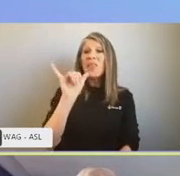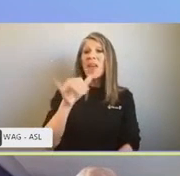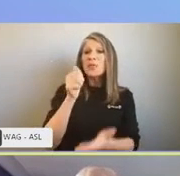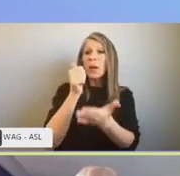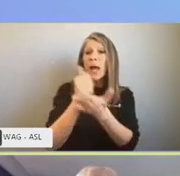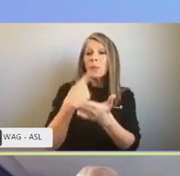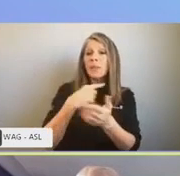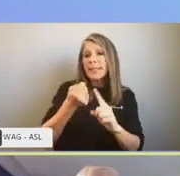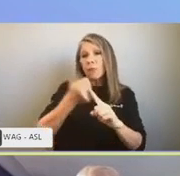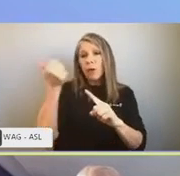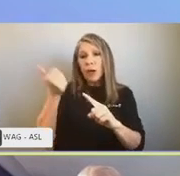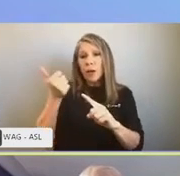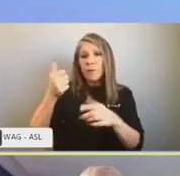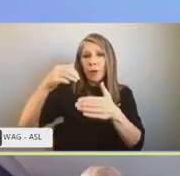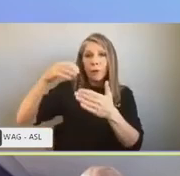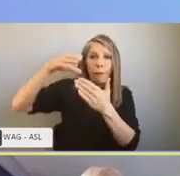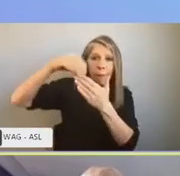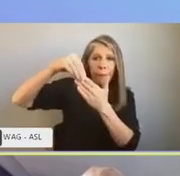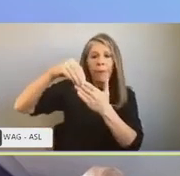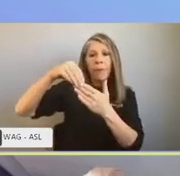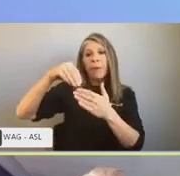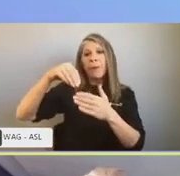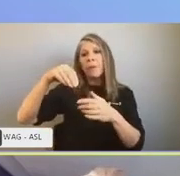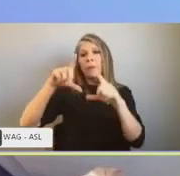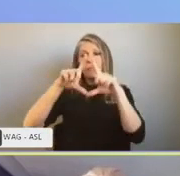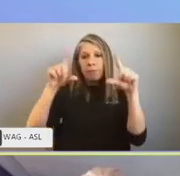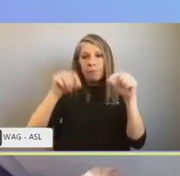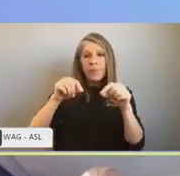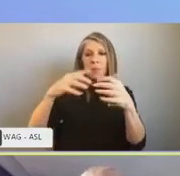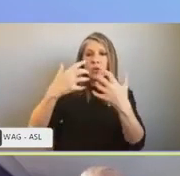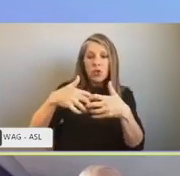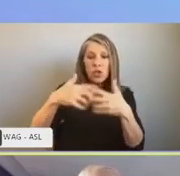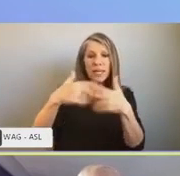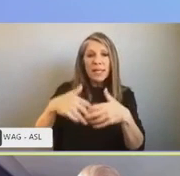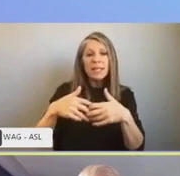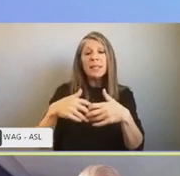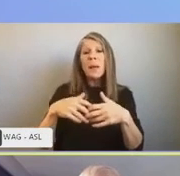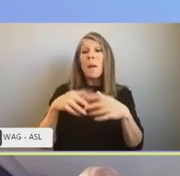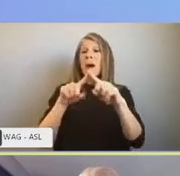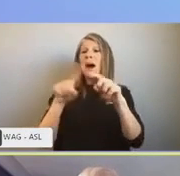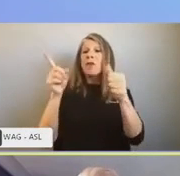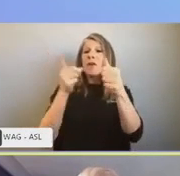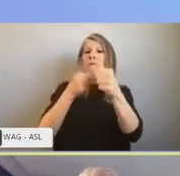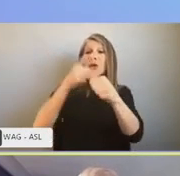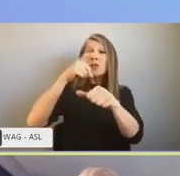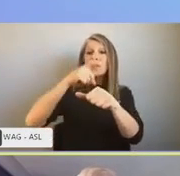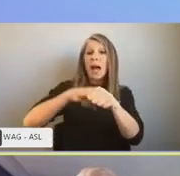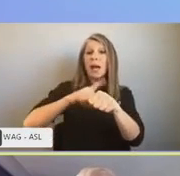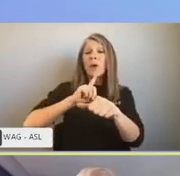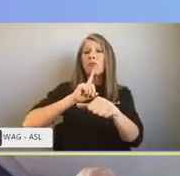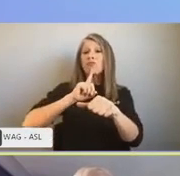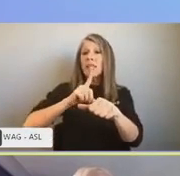America vote act, that was passed in 2002. It was helped us get rid of those old punch